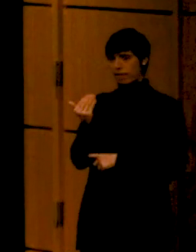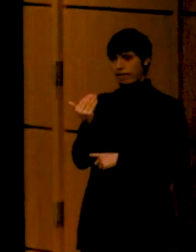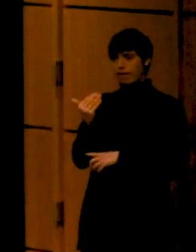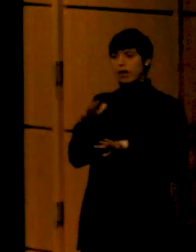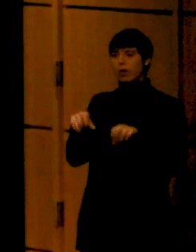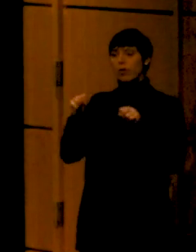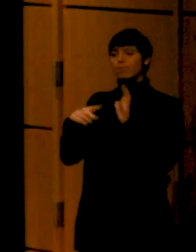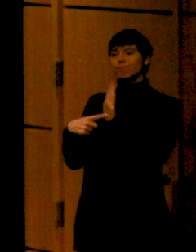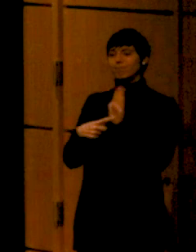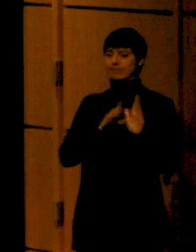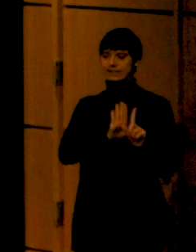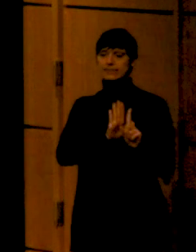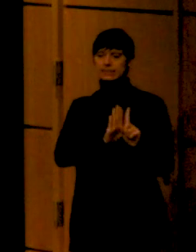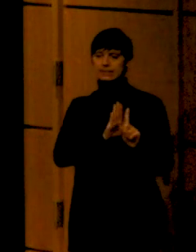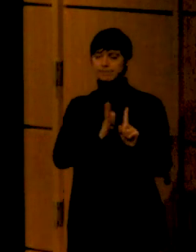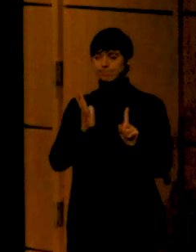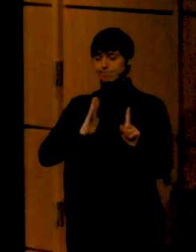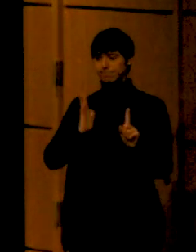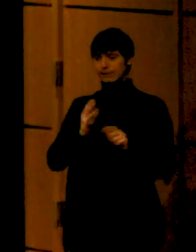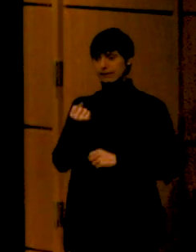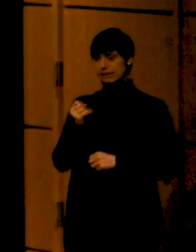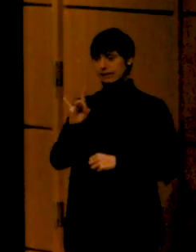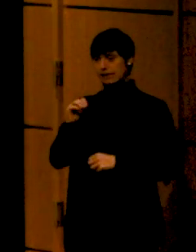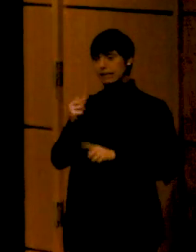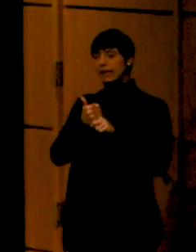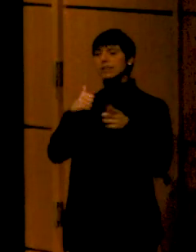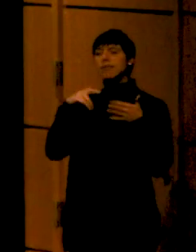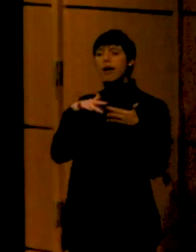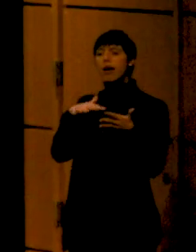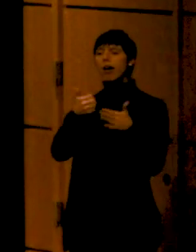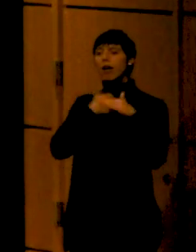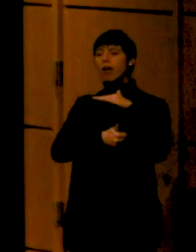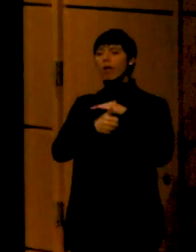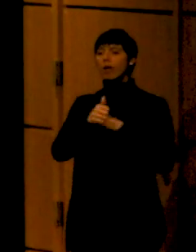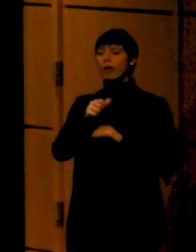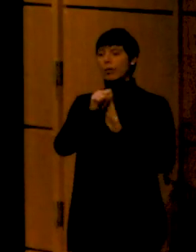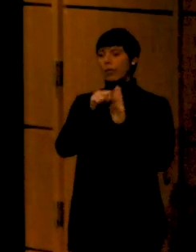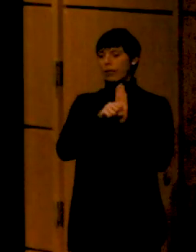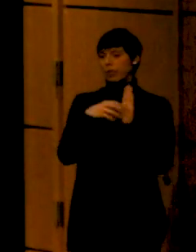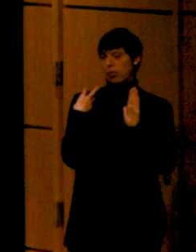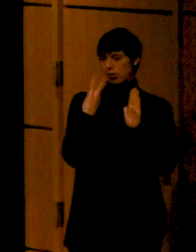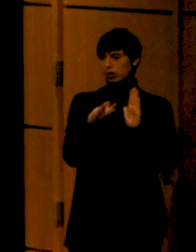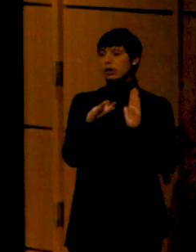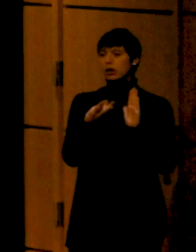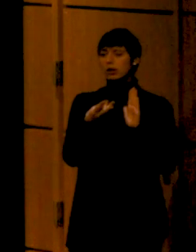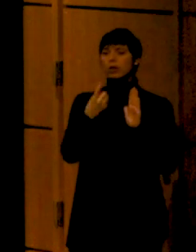And in 1980 he had a fellowship from the state of Washington to depict sites in the state